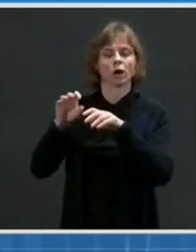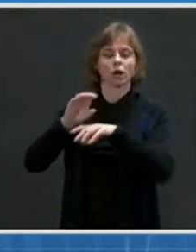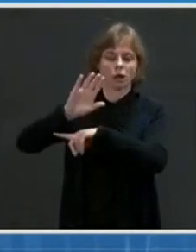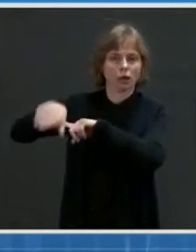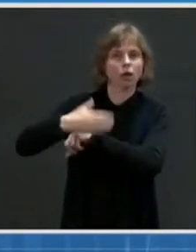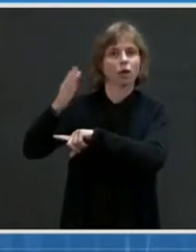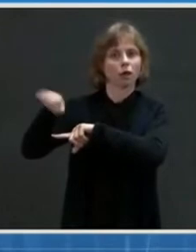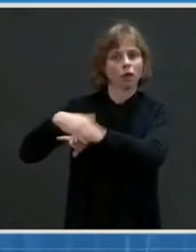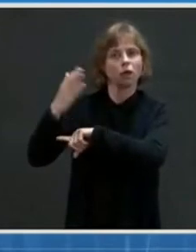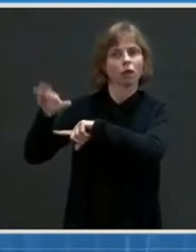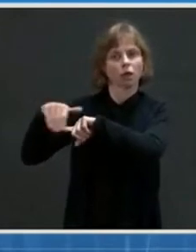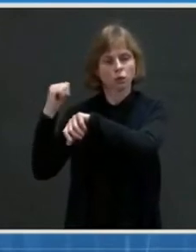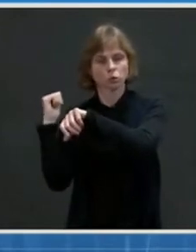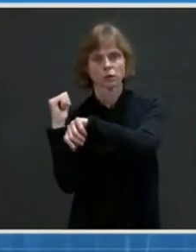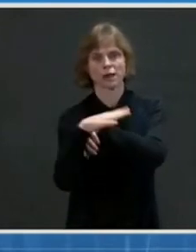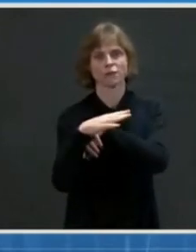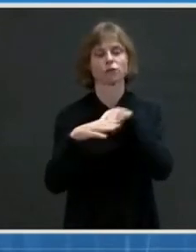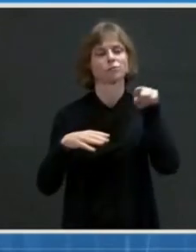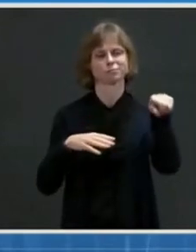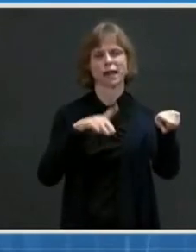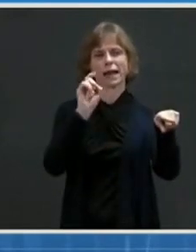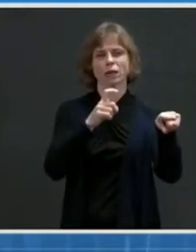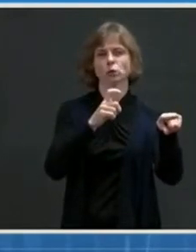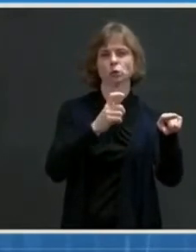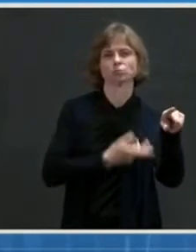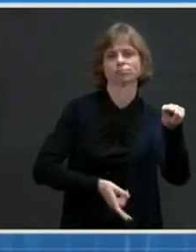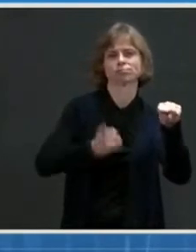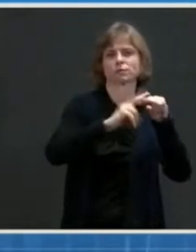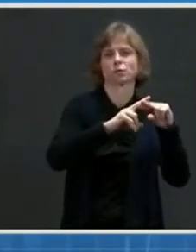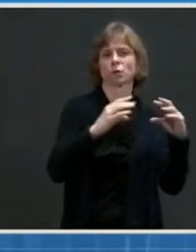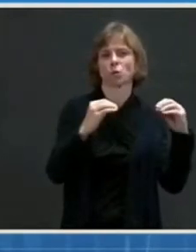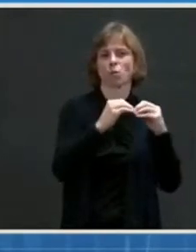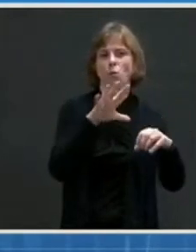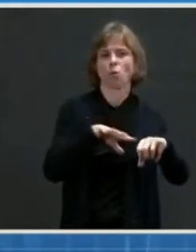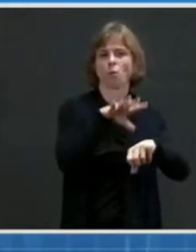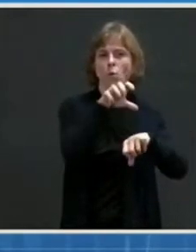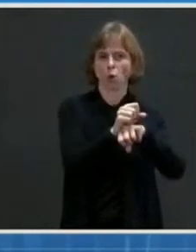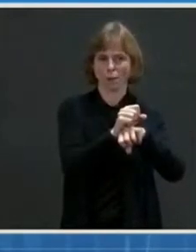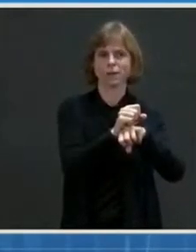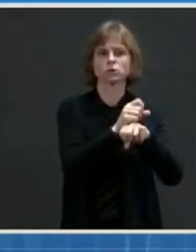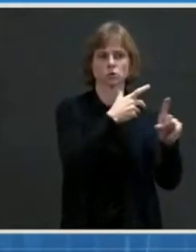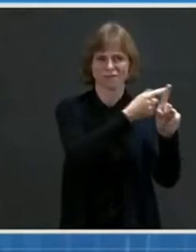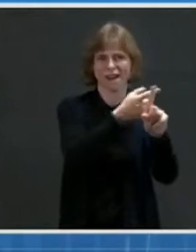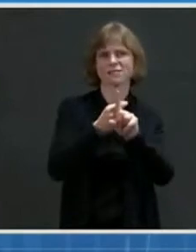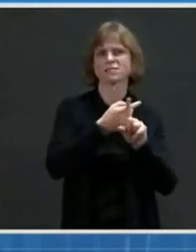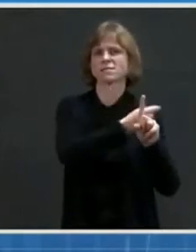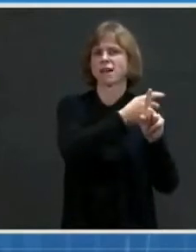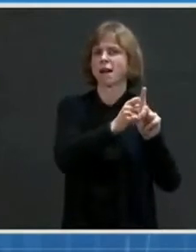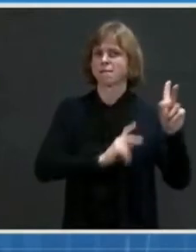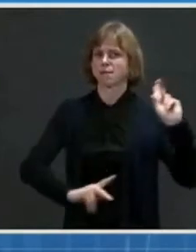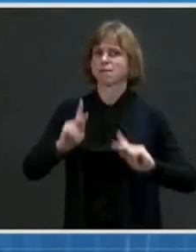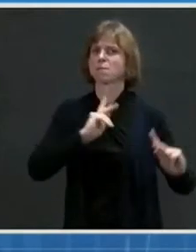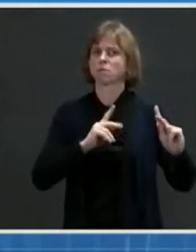THOSE WHO ARE WORKING EXTENDED HOURS TO CATCH UP ON DELIVERIES